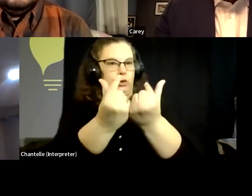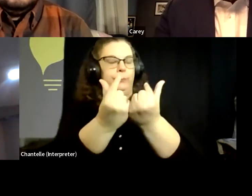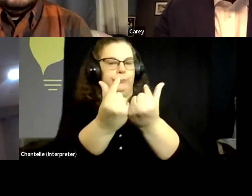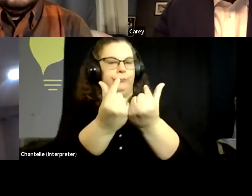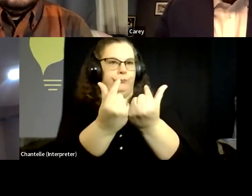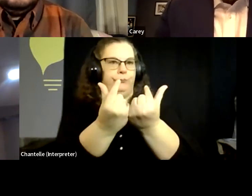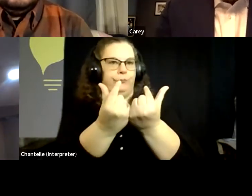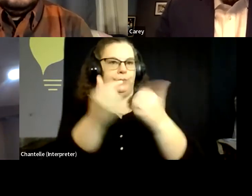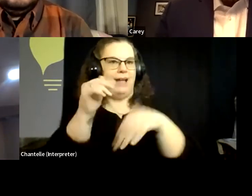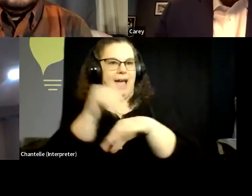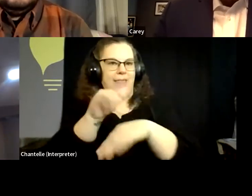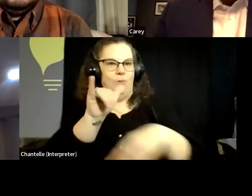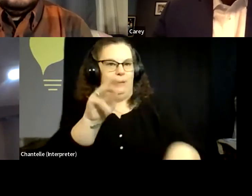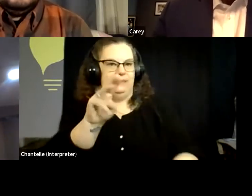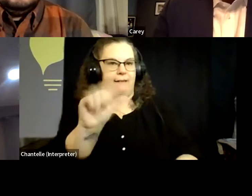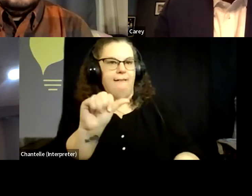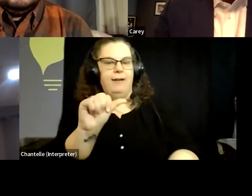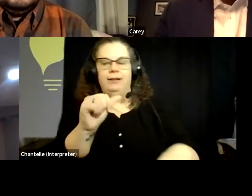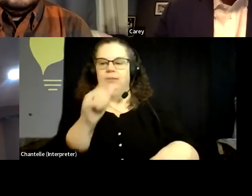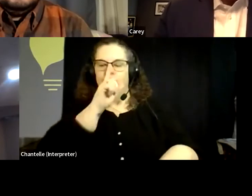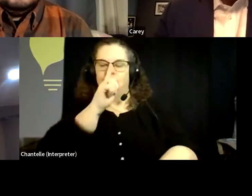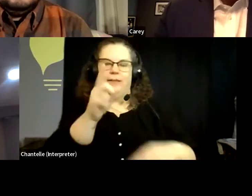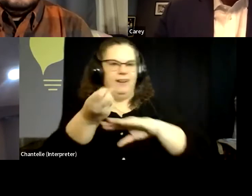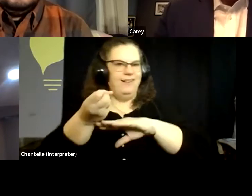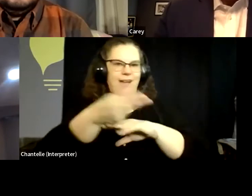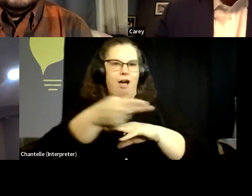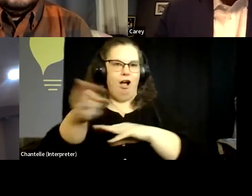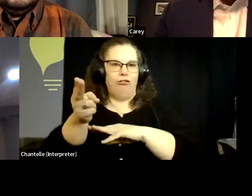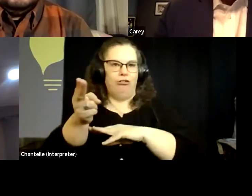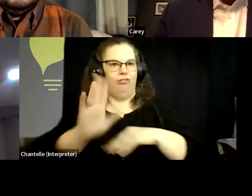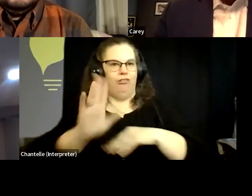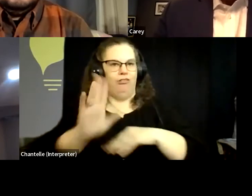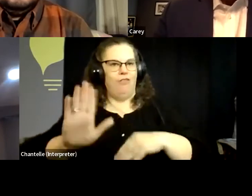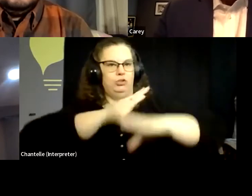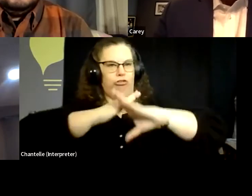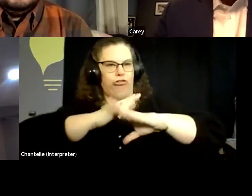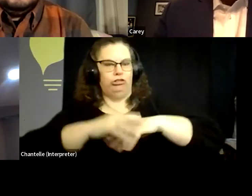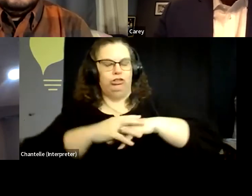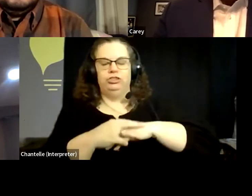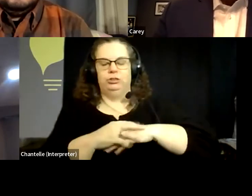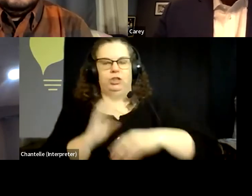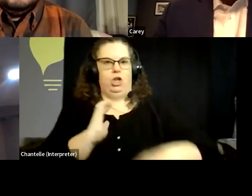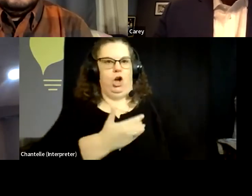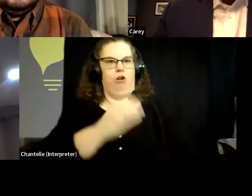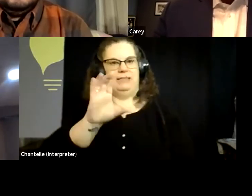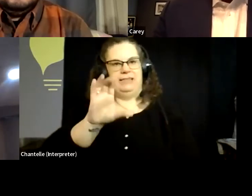CA, is to conquer those hurdles. Our CEO is amazing as well as